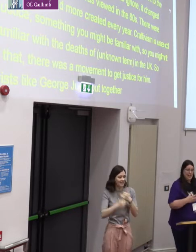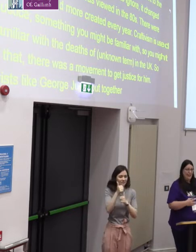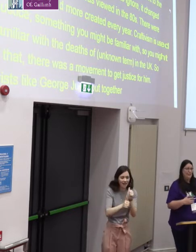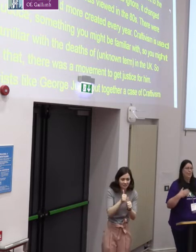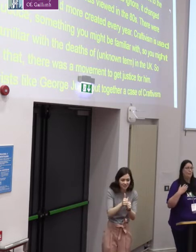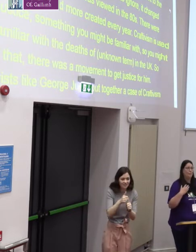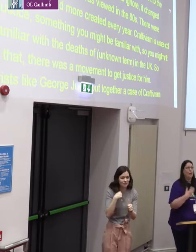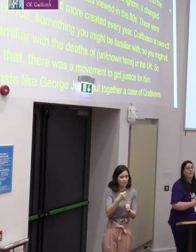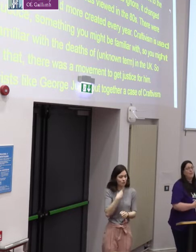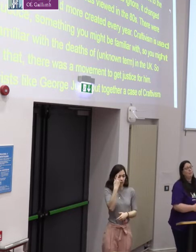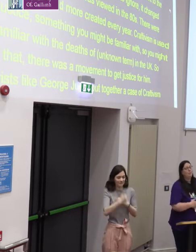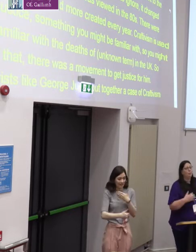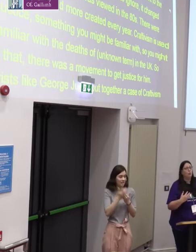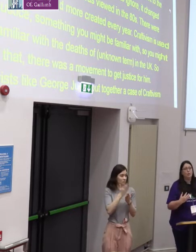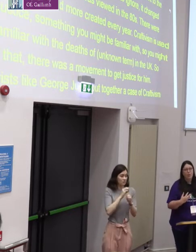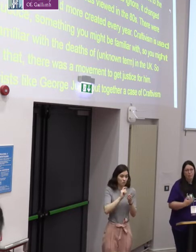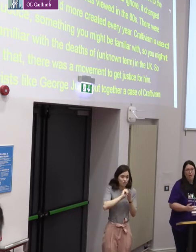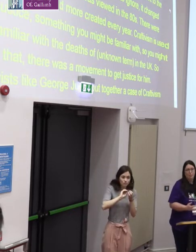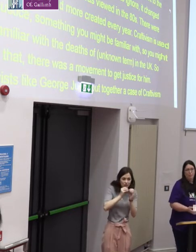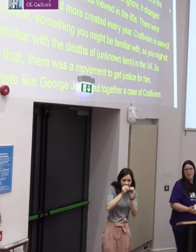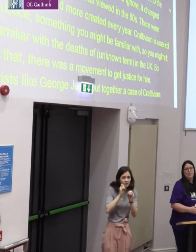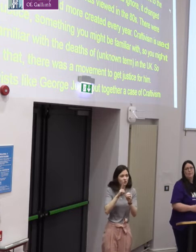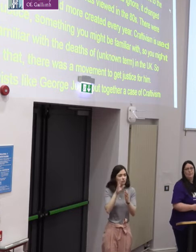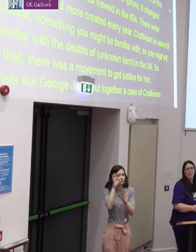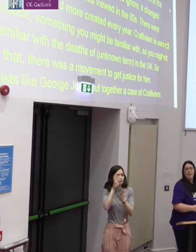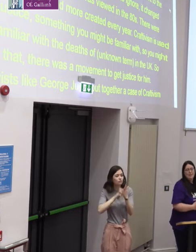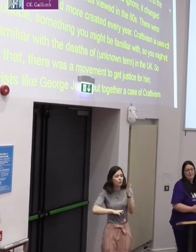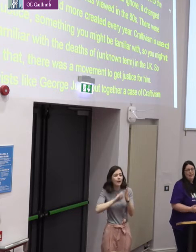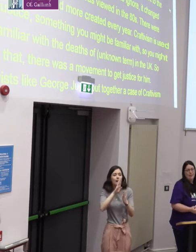days of action, and they did crafts, some of them did media.